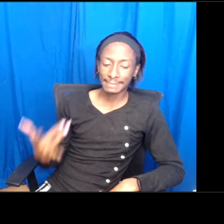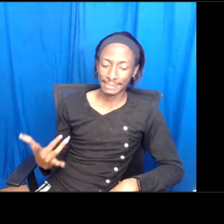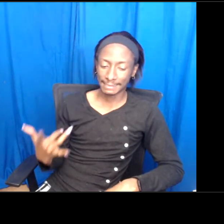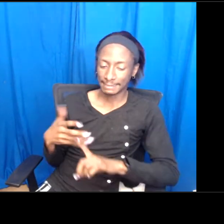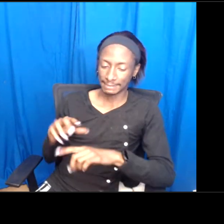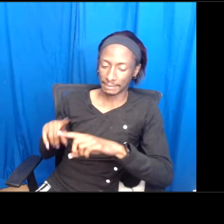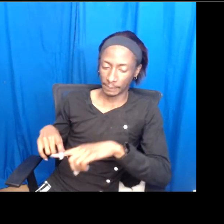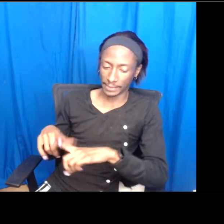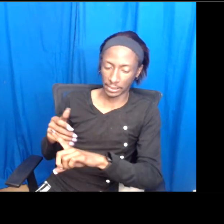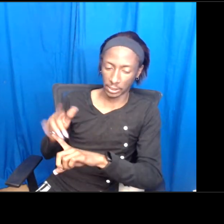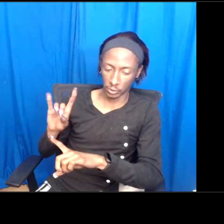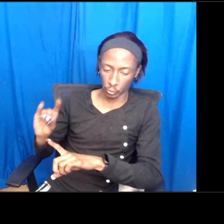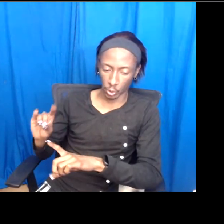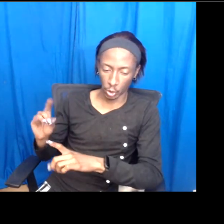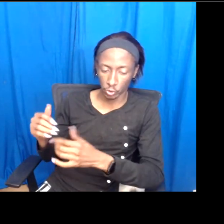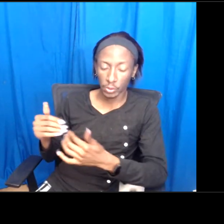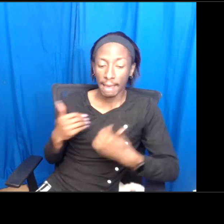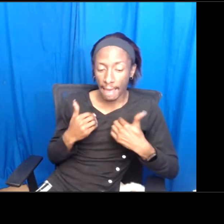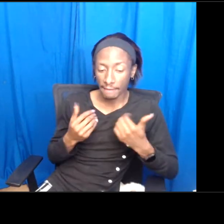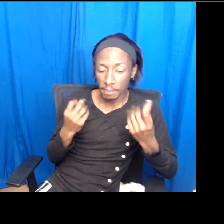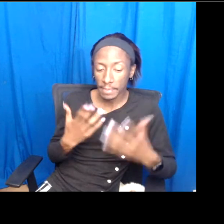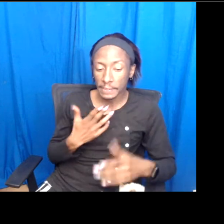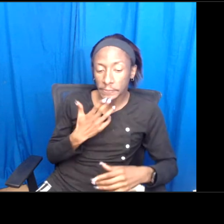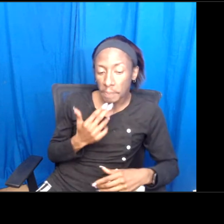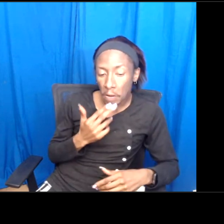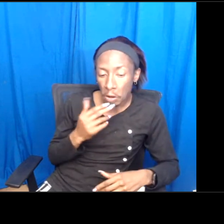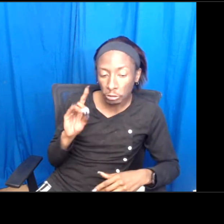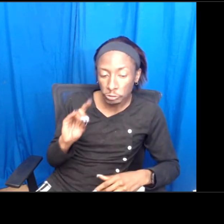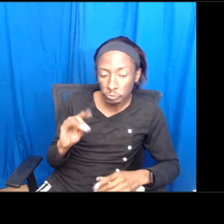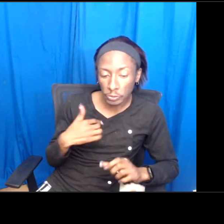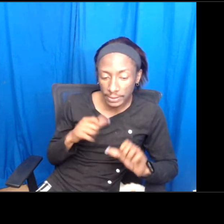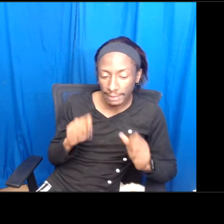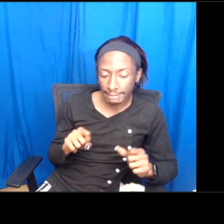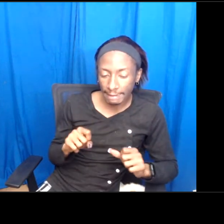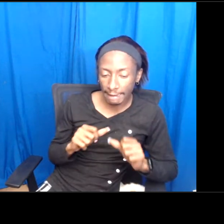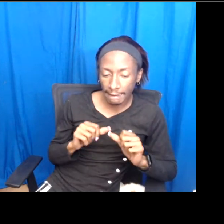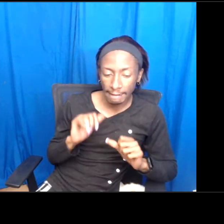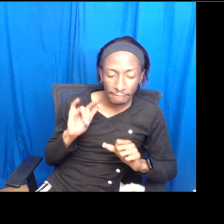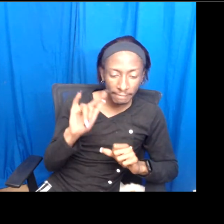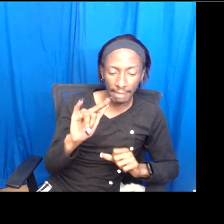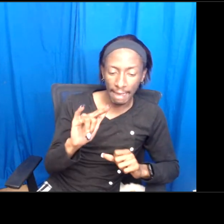We have a lot of really small drones that can actually... They can fly up to maybe 20 minutes.